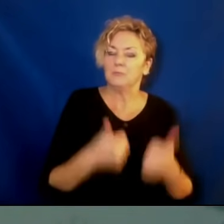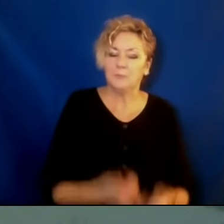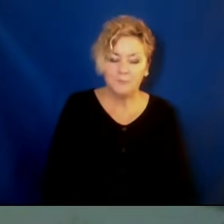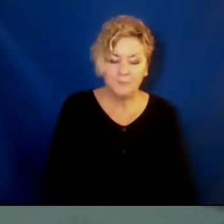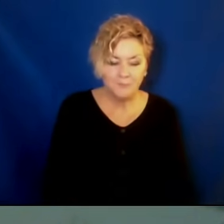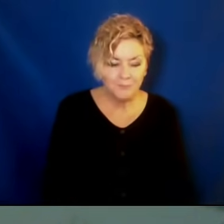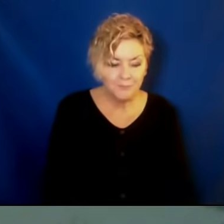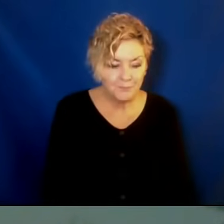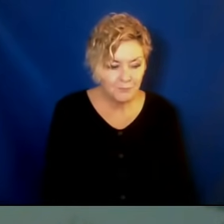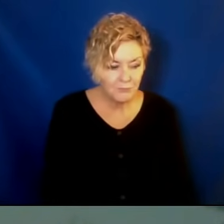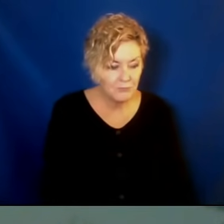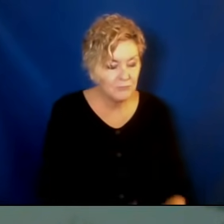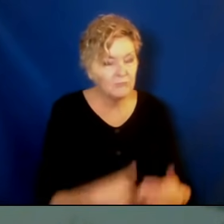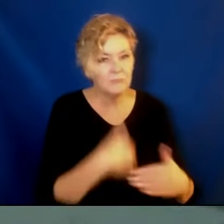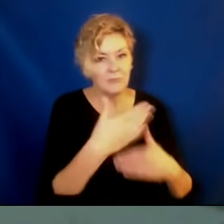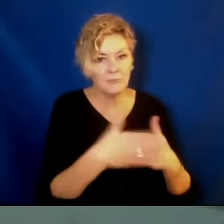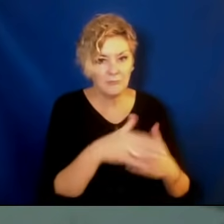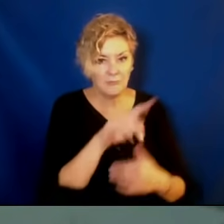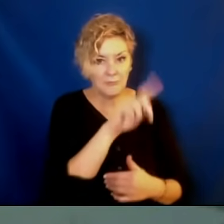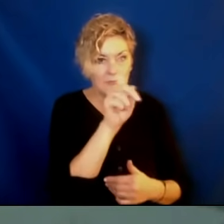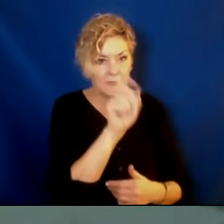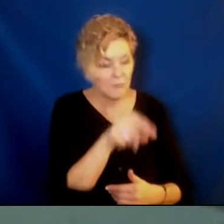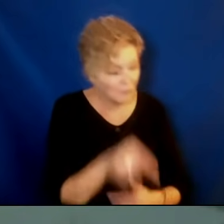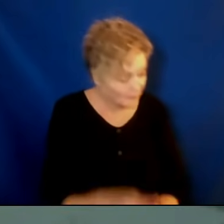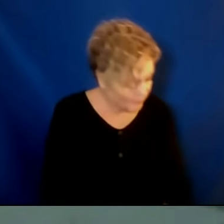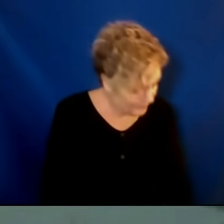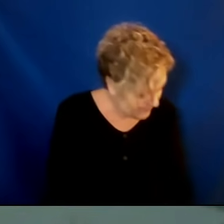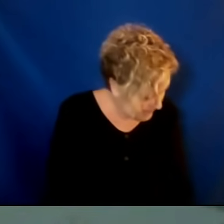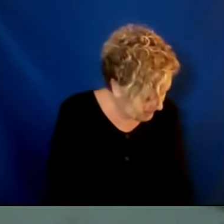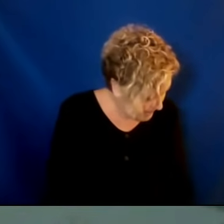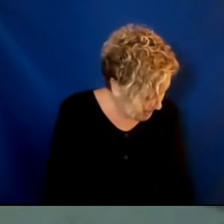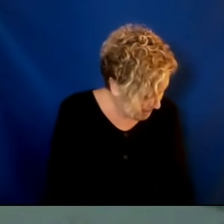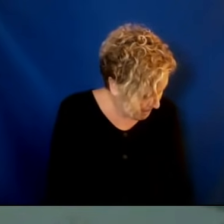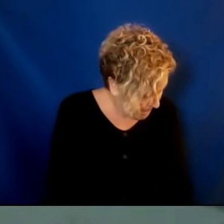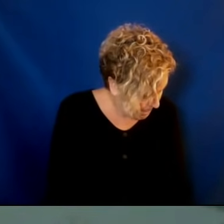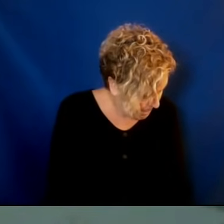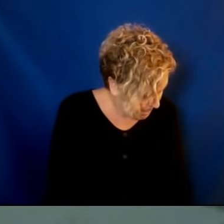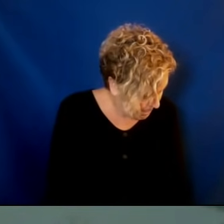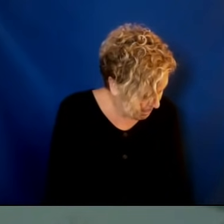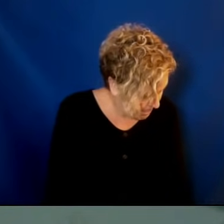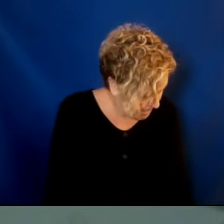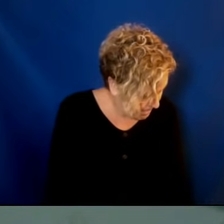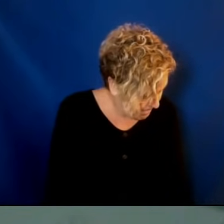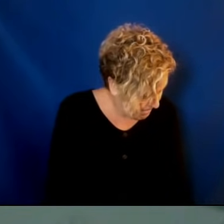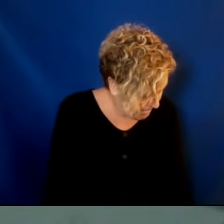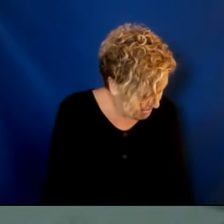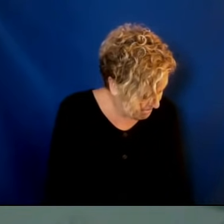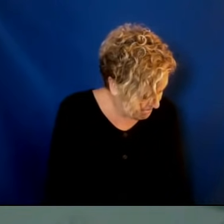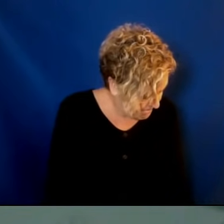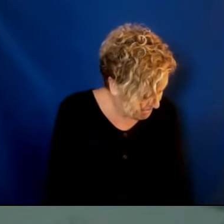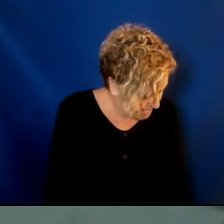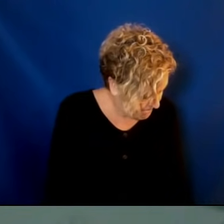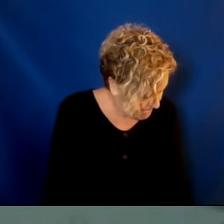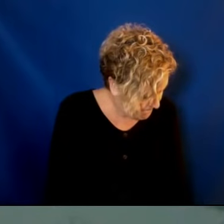and so those types of places transmission is actually quite limited. Thank you.